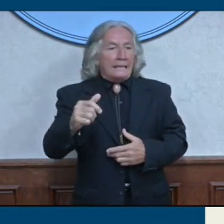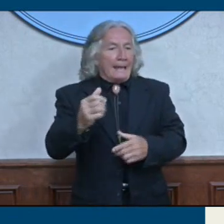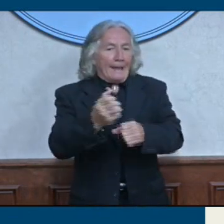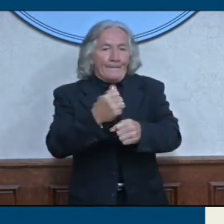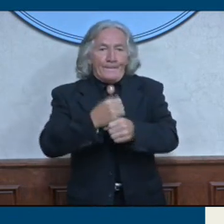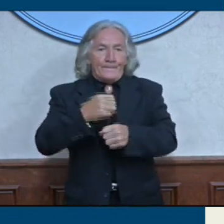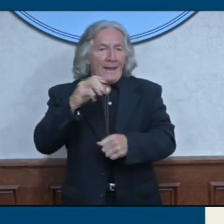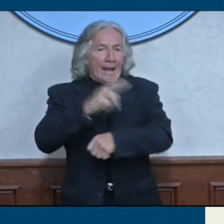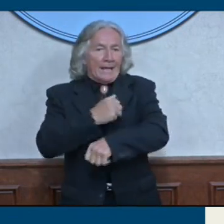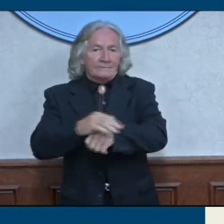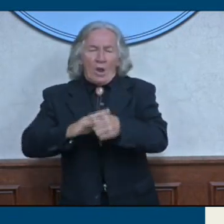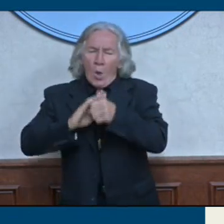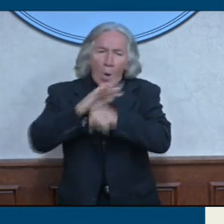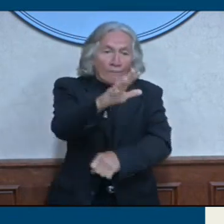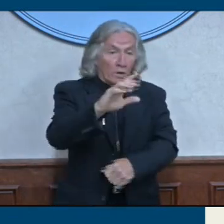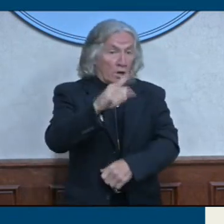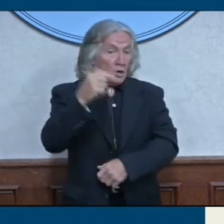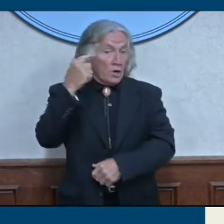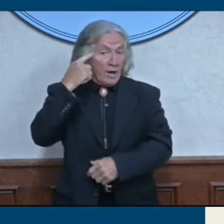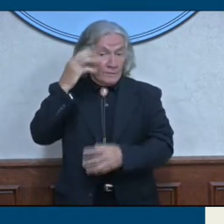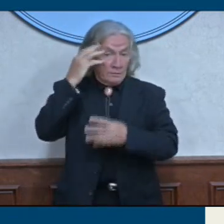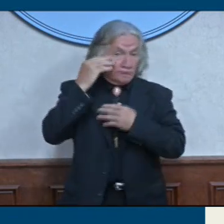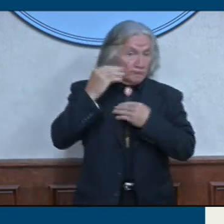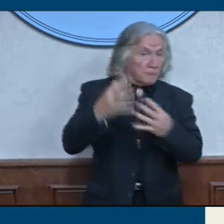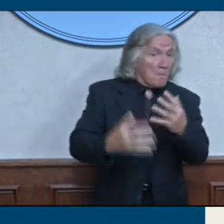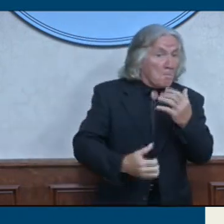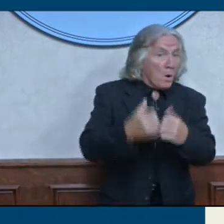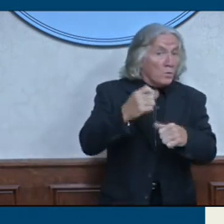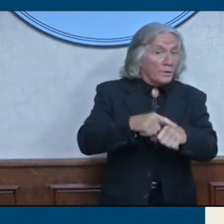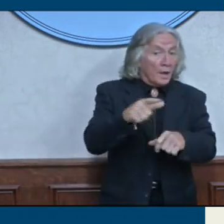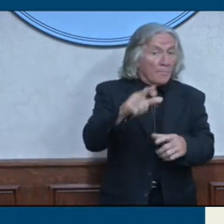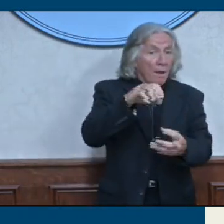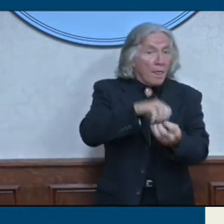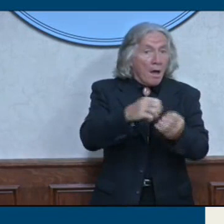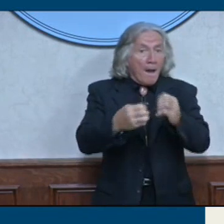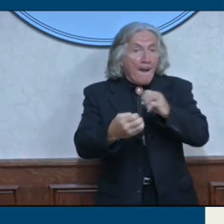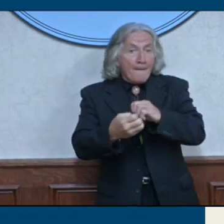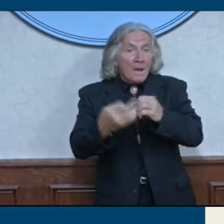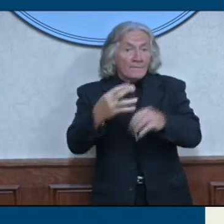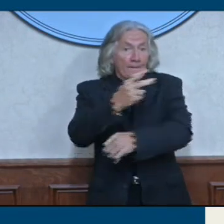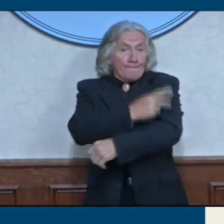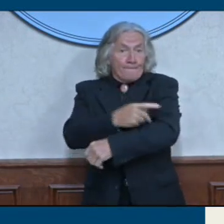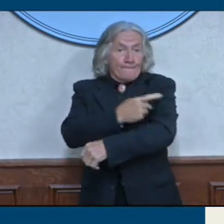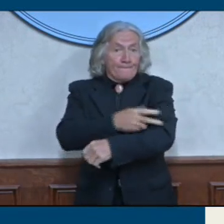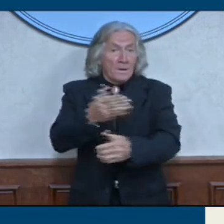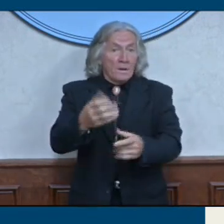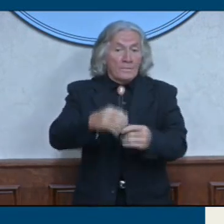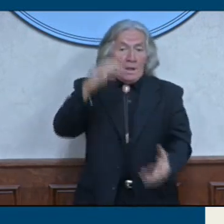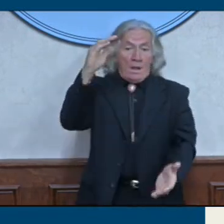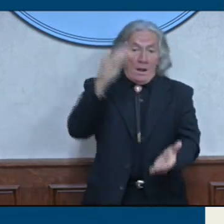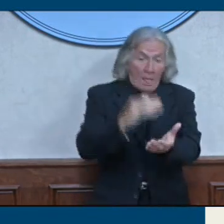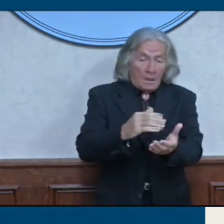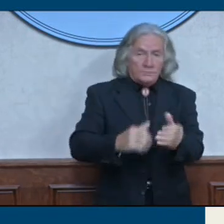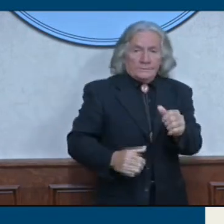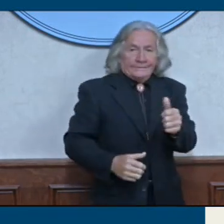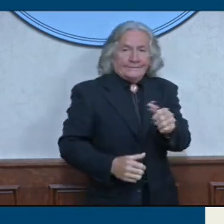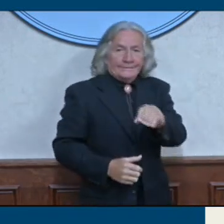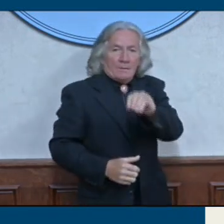A LOT OF COVID PATIENT LOT OF COVID PATIENTS ARE OUT THERE. THEY ARE DRIVING THE HOSPITAL CENSUS RIGHT NOW AS THE